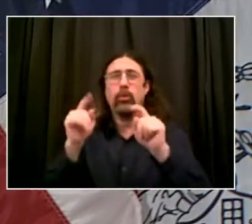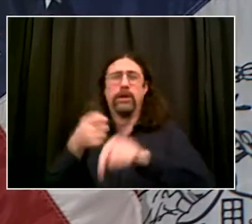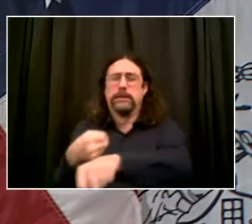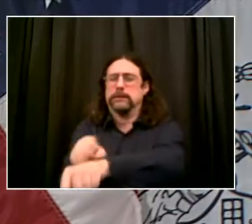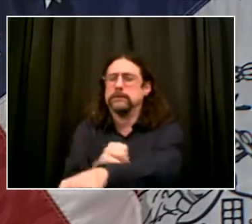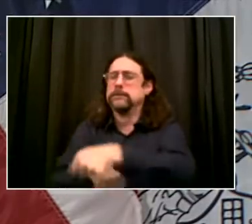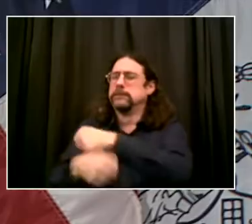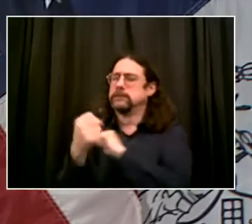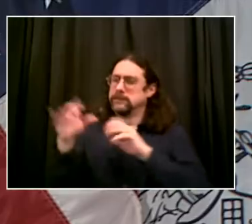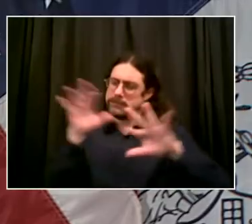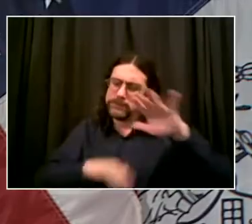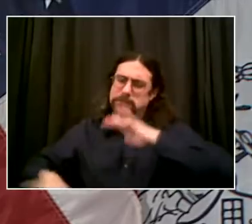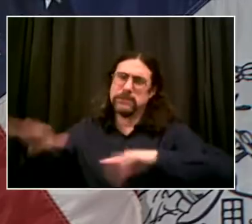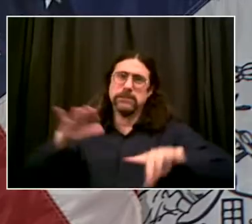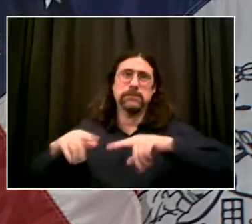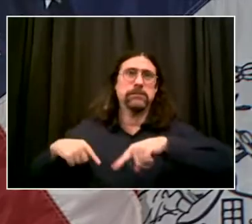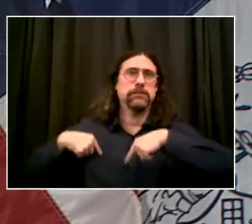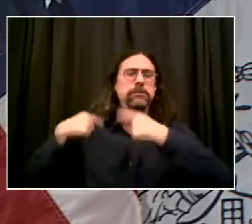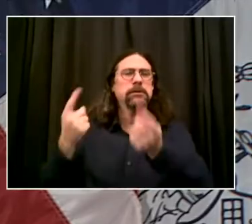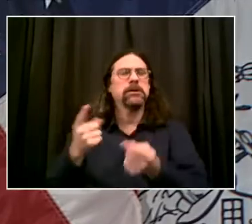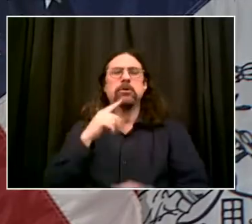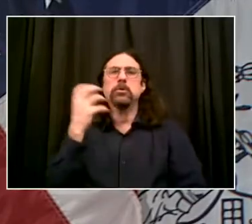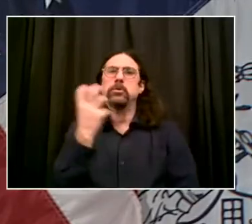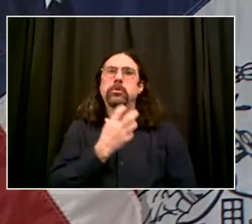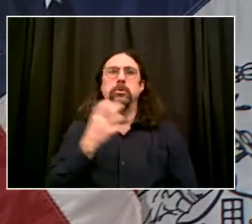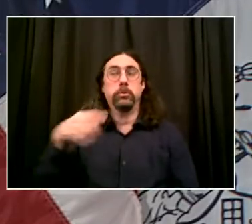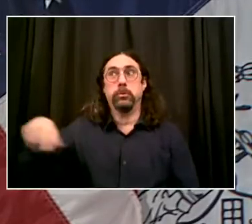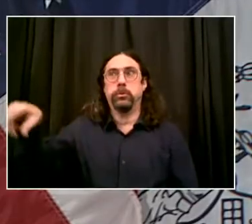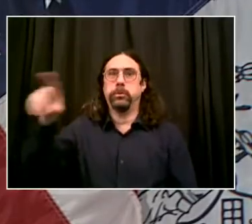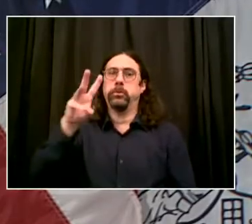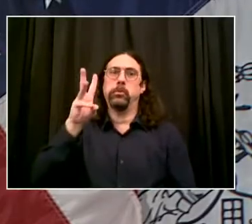NEED IT THEY NEED AN INDIVIDUALIZED APPROACH. WE KNOW IN NEW YORK CITY PUBLIC SCHOOL